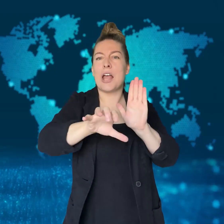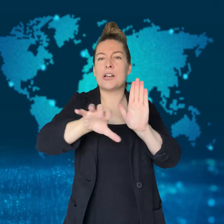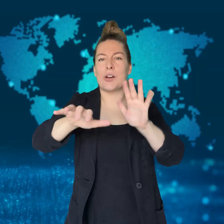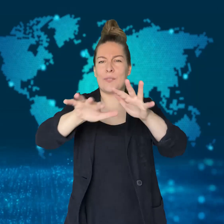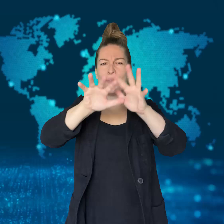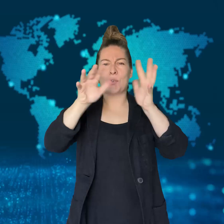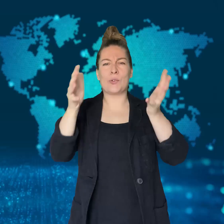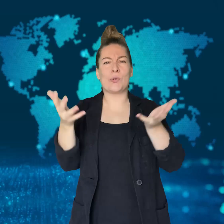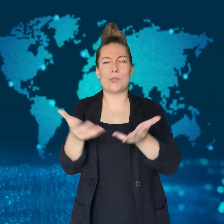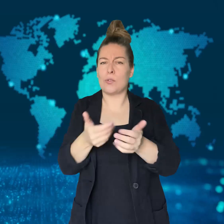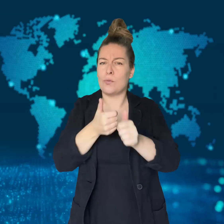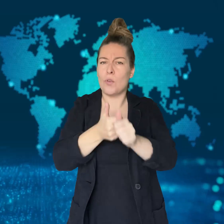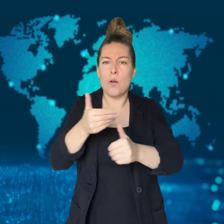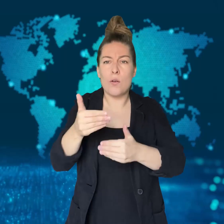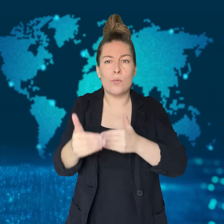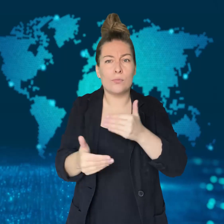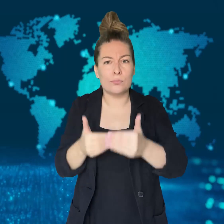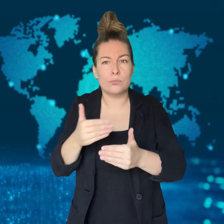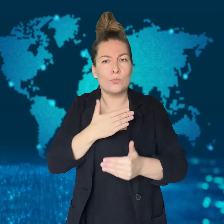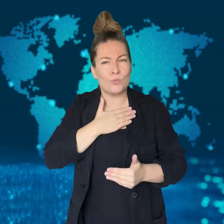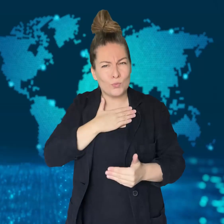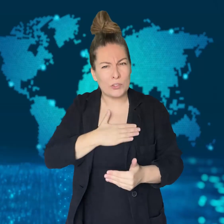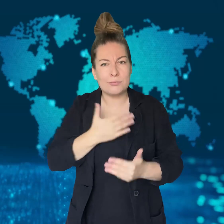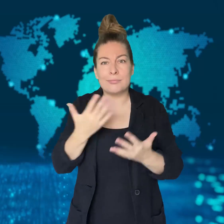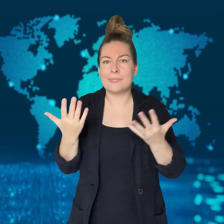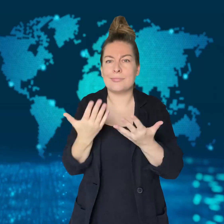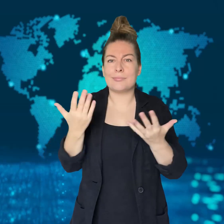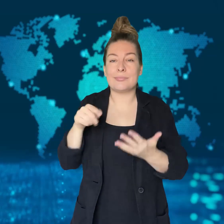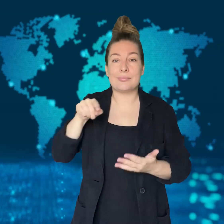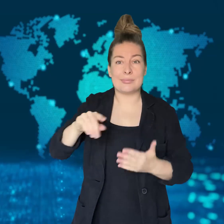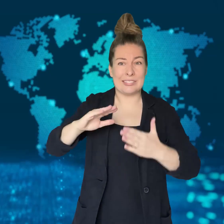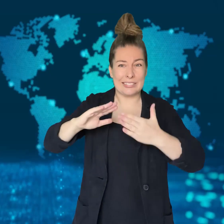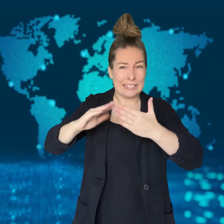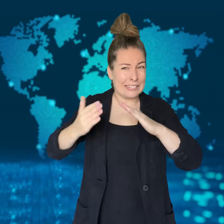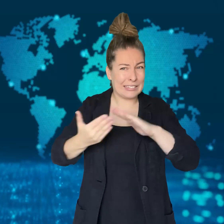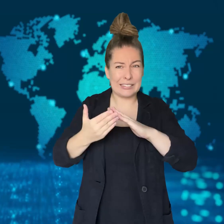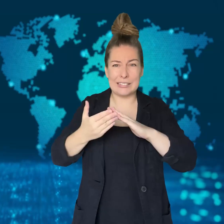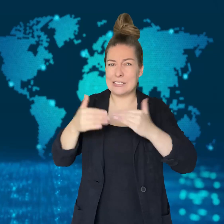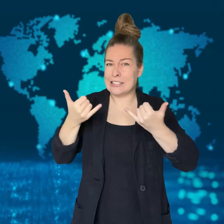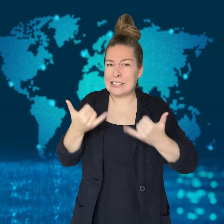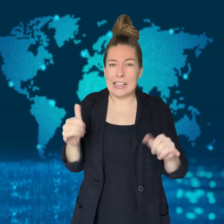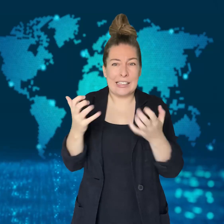other national security laws that exist worldwide.